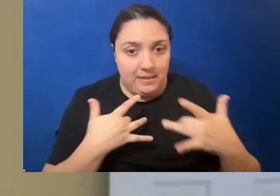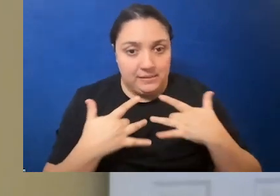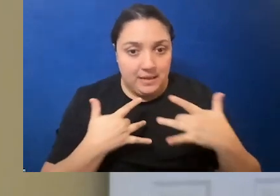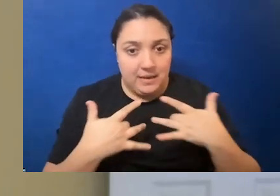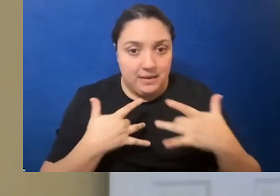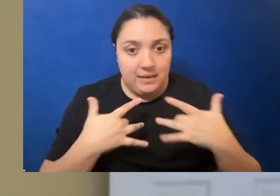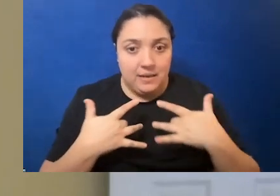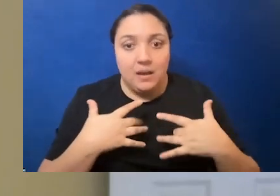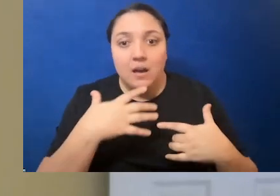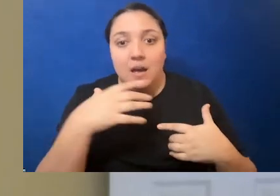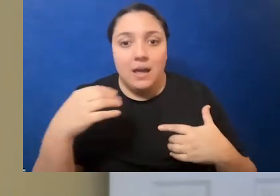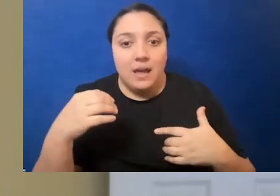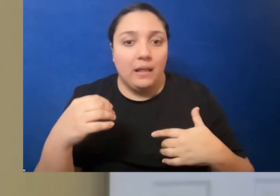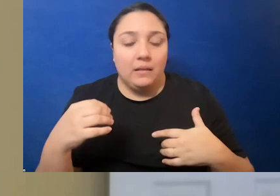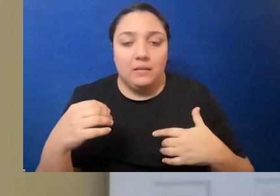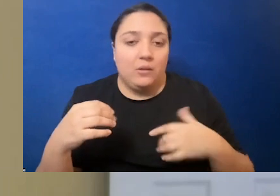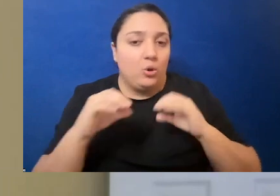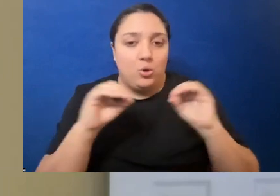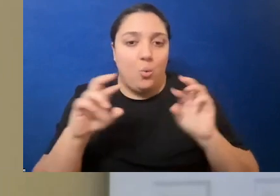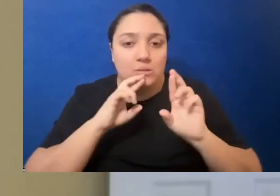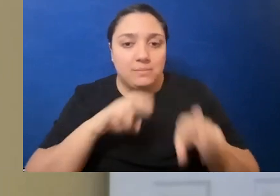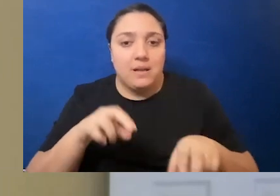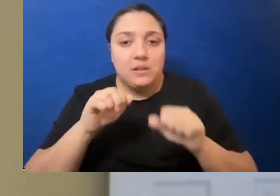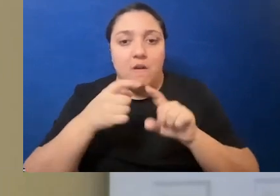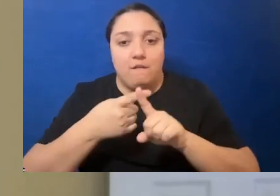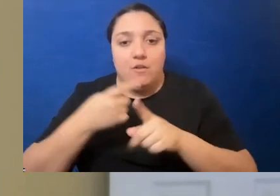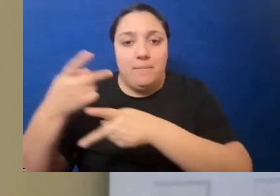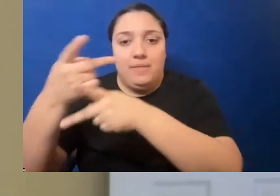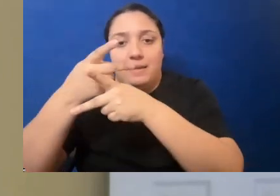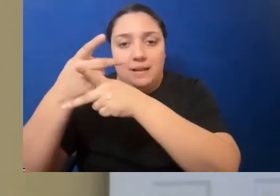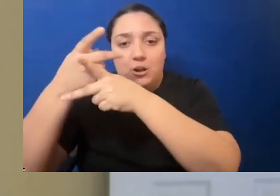PUSHBACK OR LACK OF RESPONSE IS COMING FROM THE CAREGIVER AT HOME?